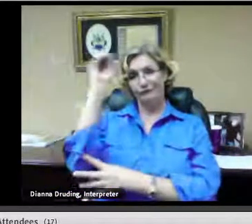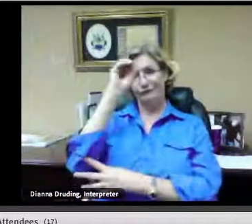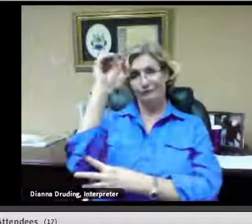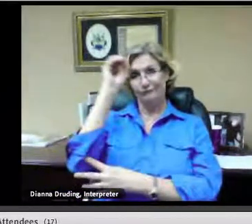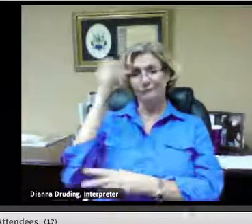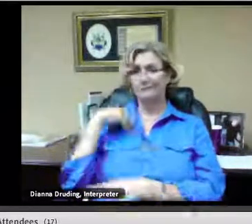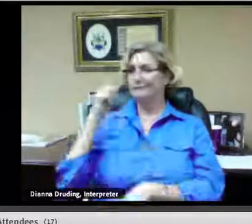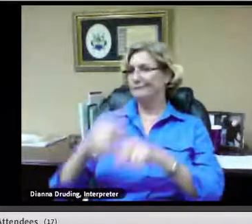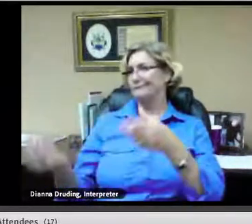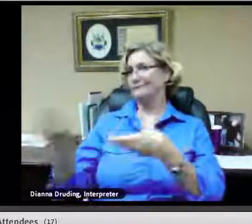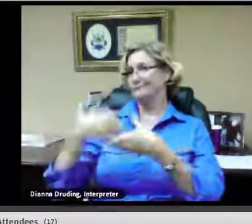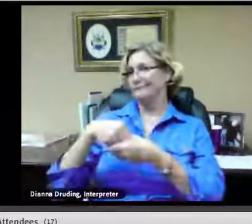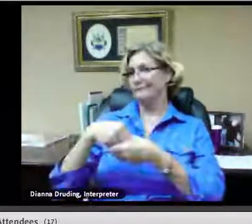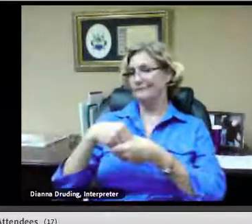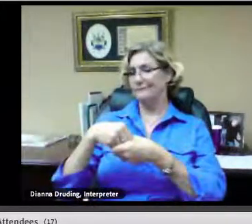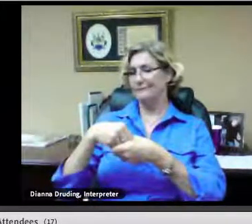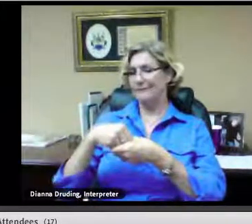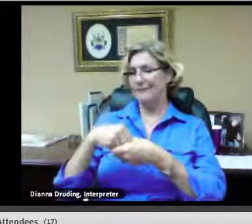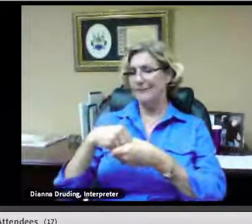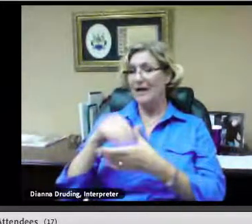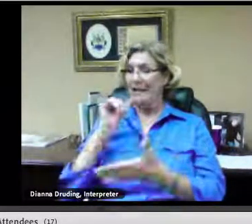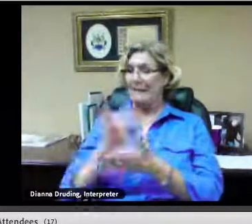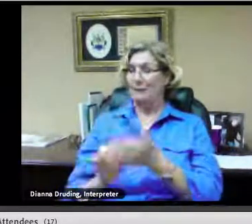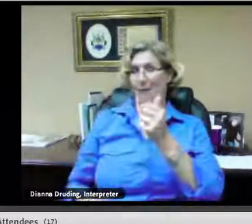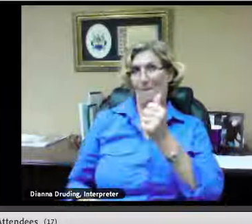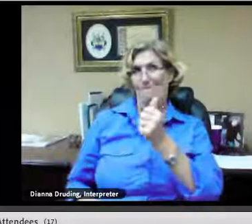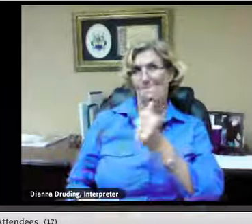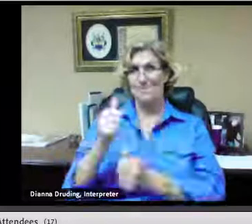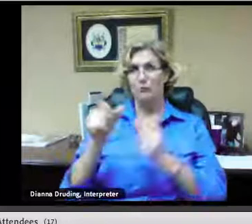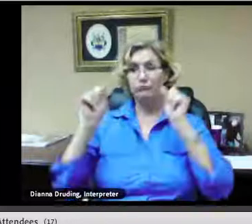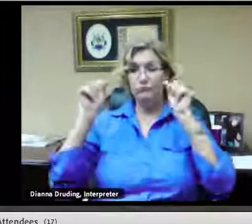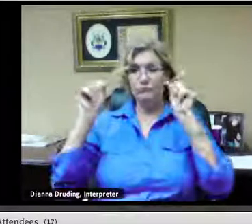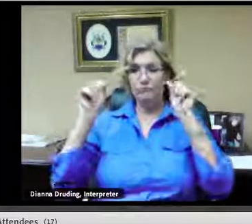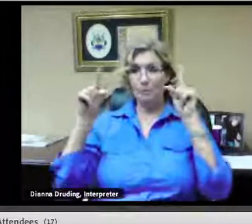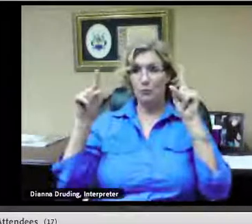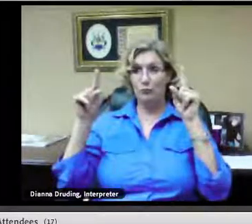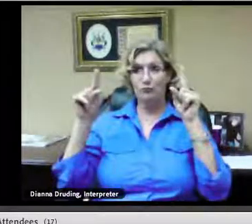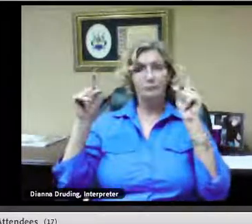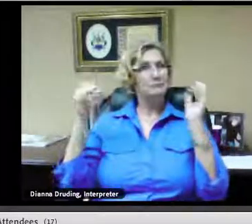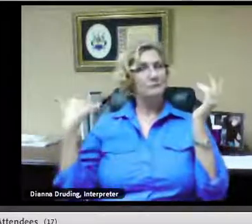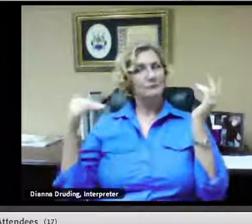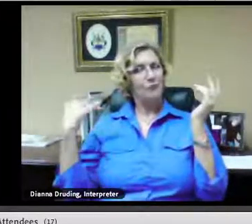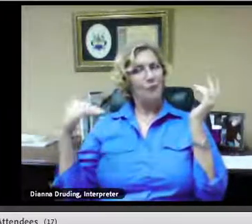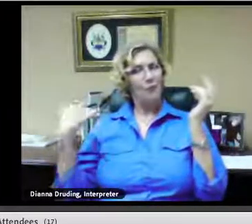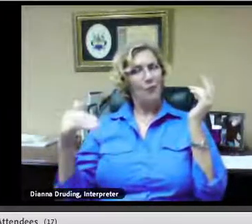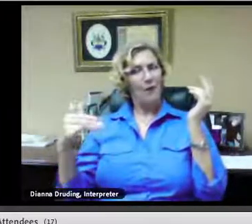I've ever had doing this work. I have never felt so out of the loop, so excluded,